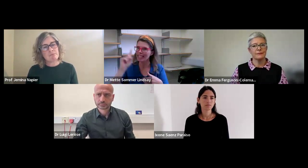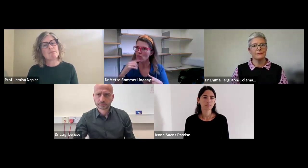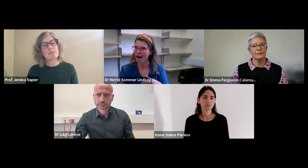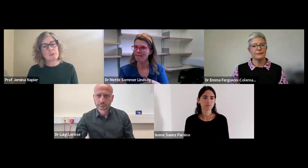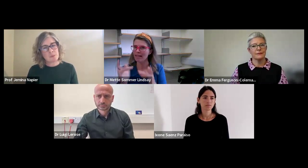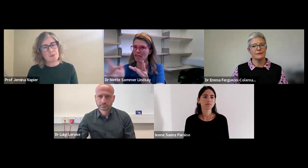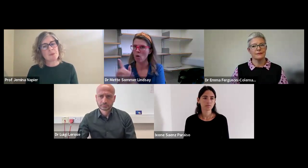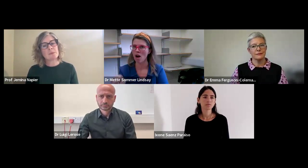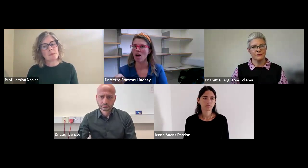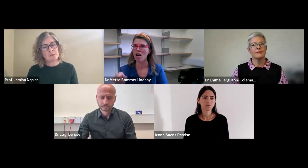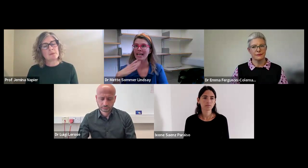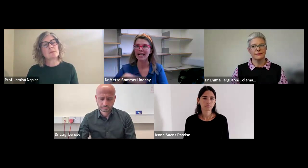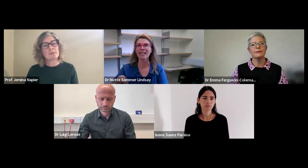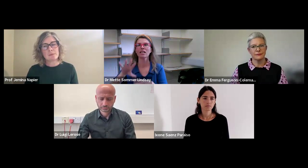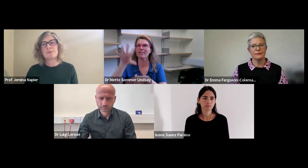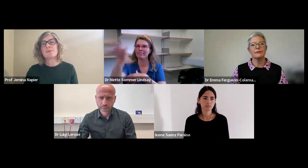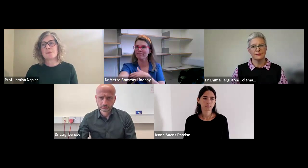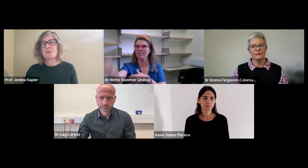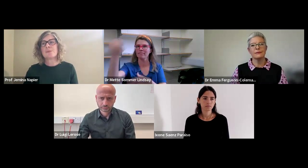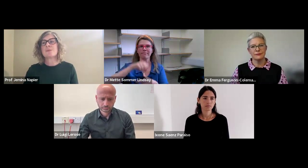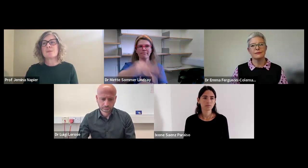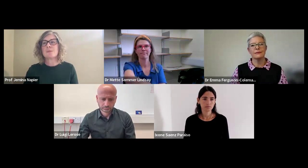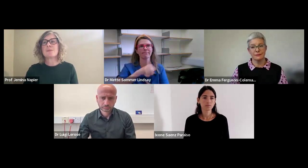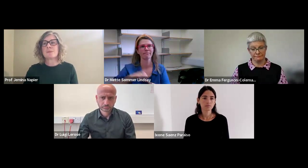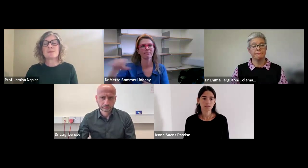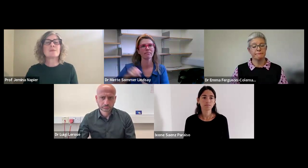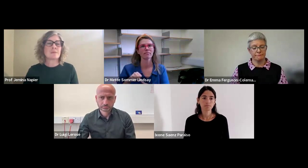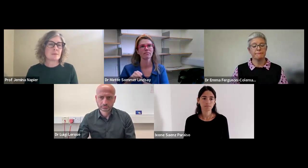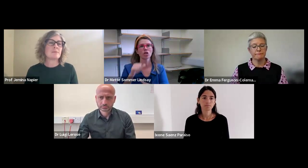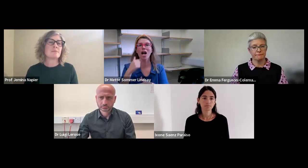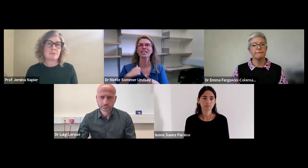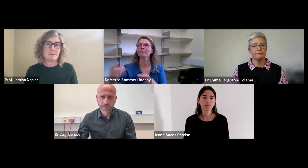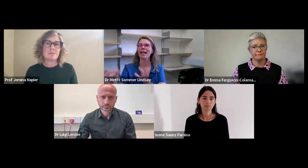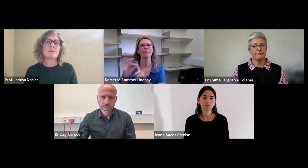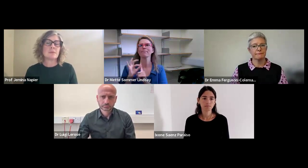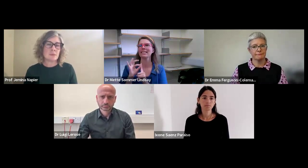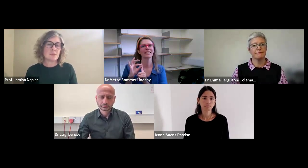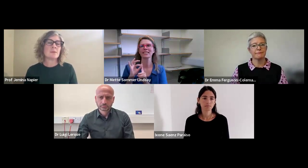network and as deaf academics we ought to be doing the same thing - inside and outside of our own